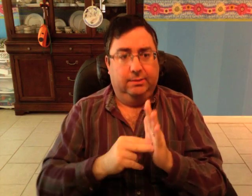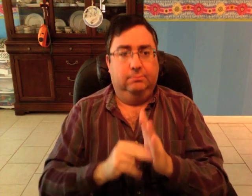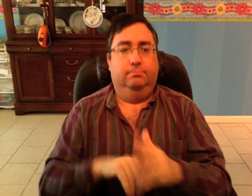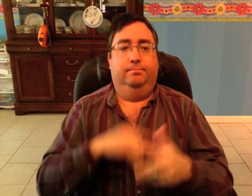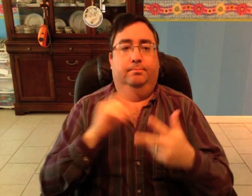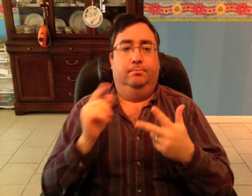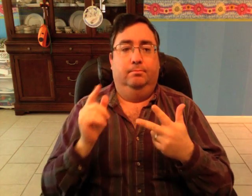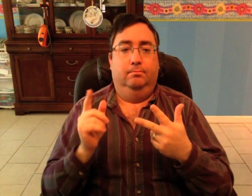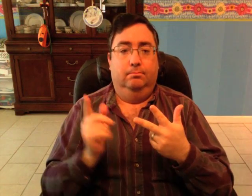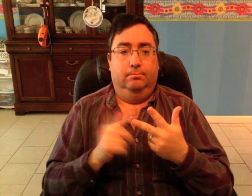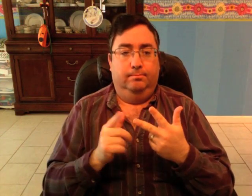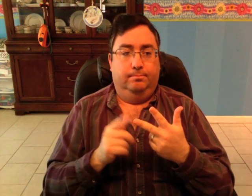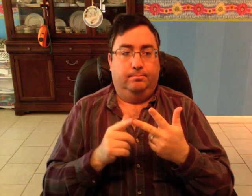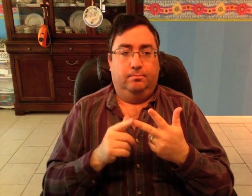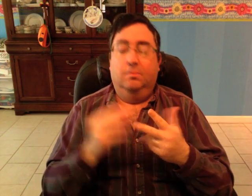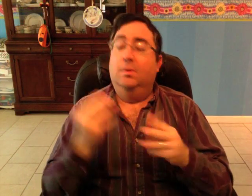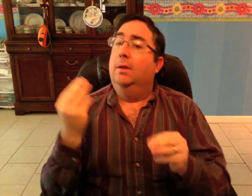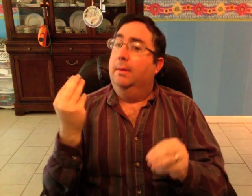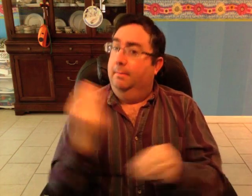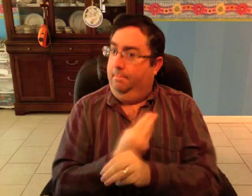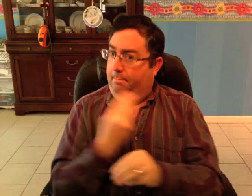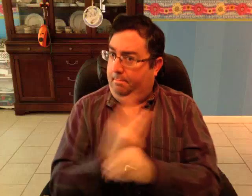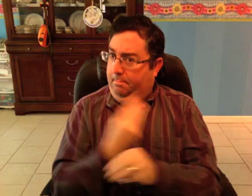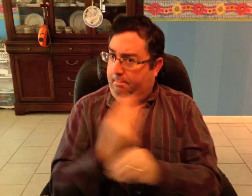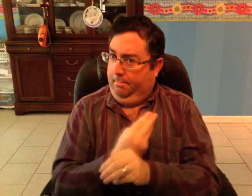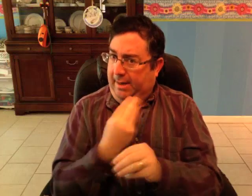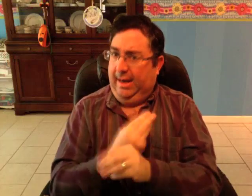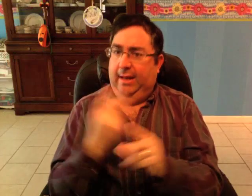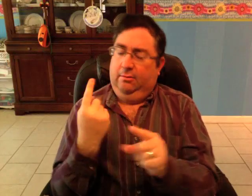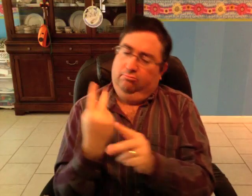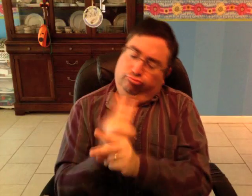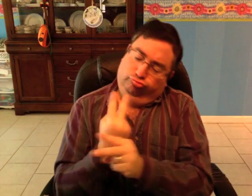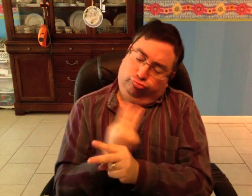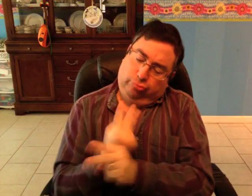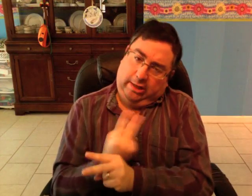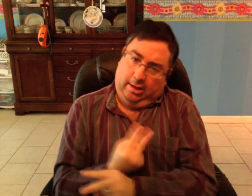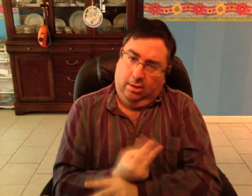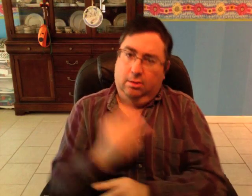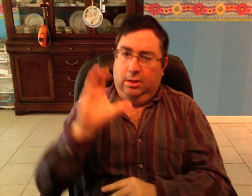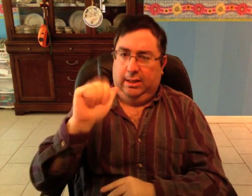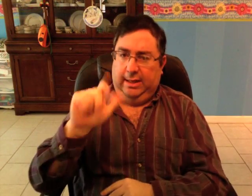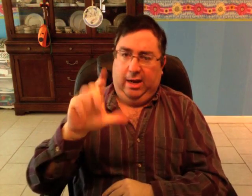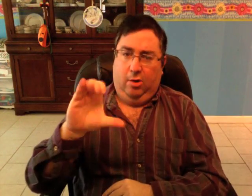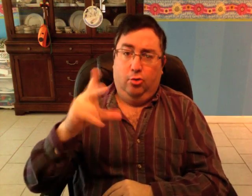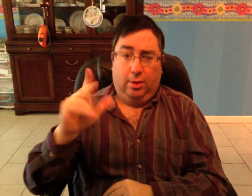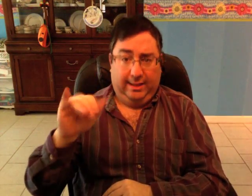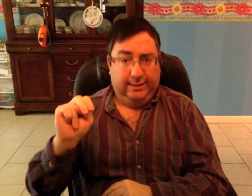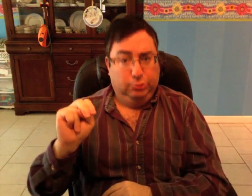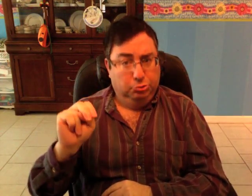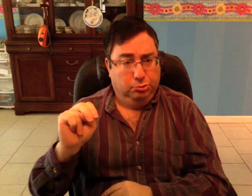Mathematics Calculation,